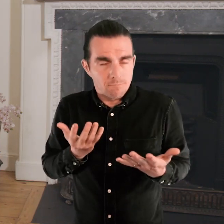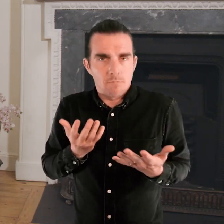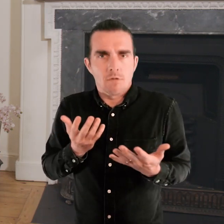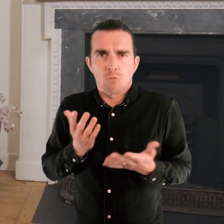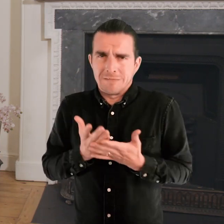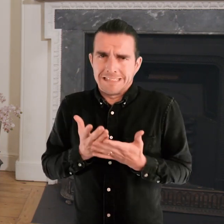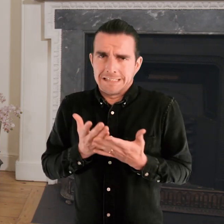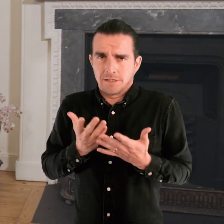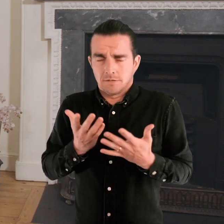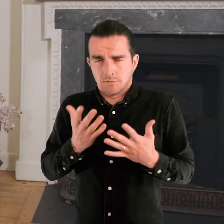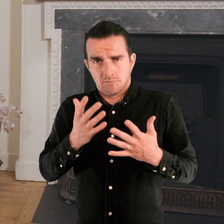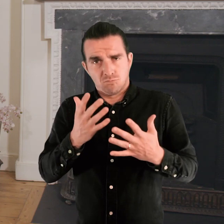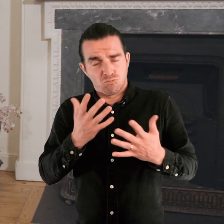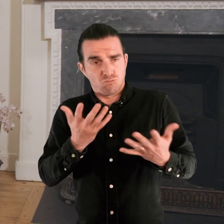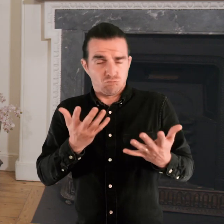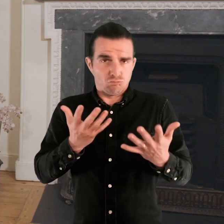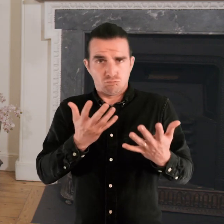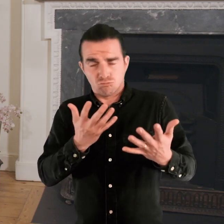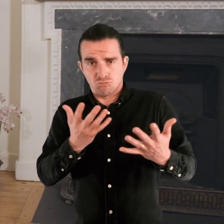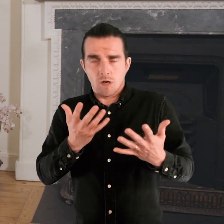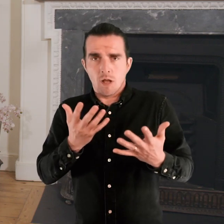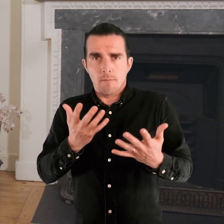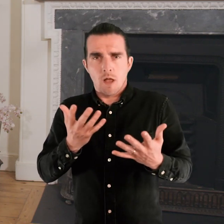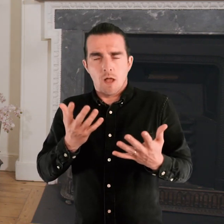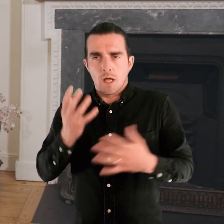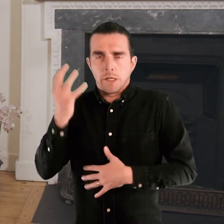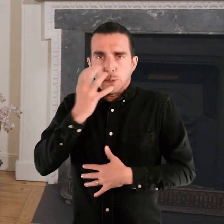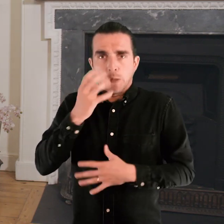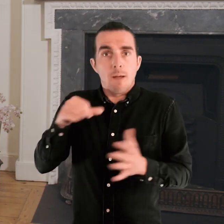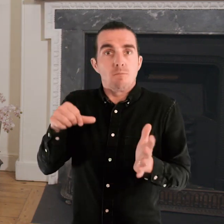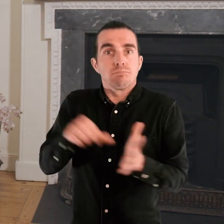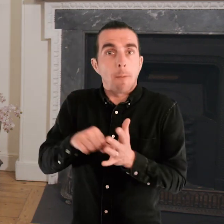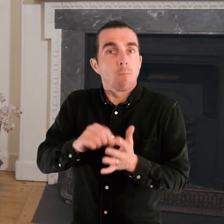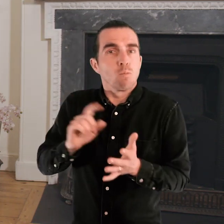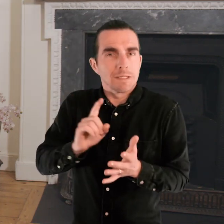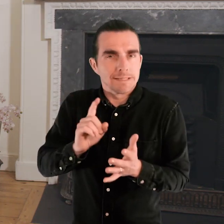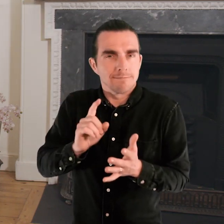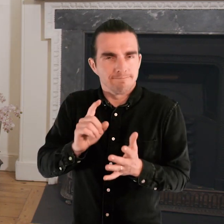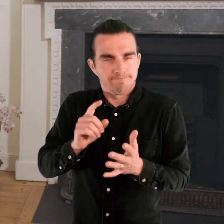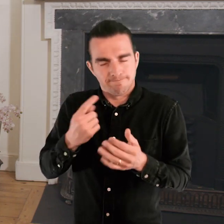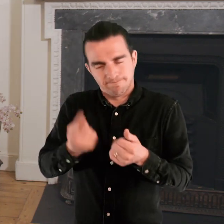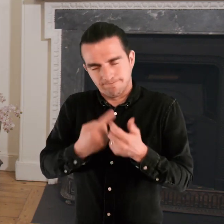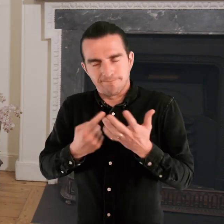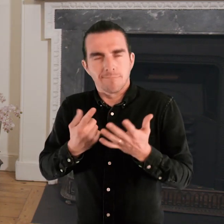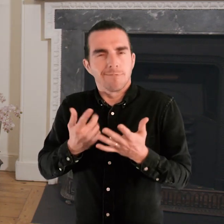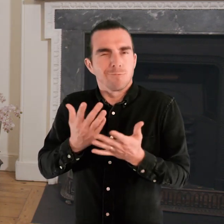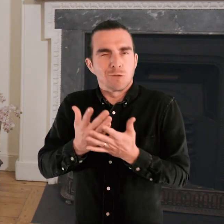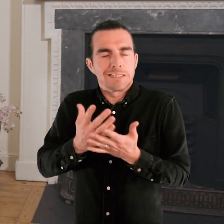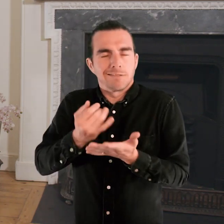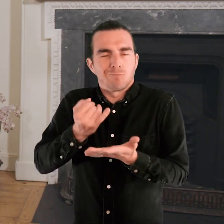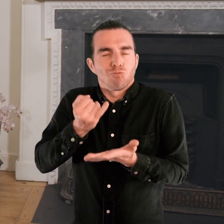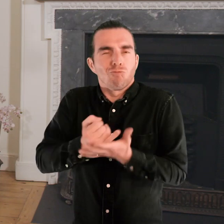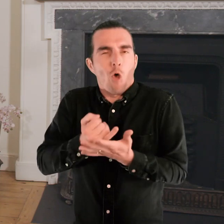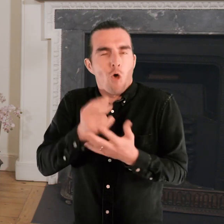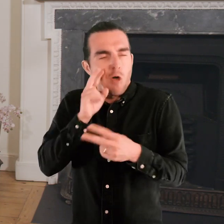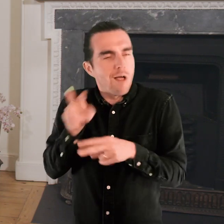an almost more fundamental problem or fundamental difficulty here, and that is that it's directed at the wrong problem.